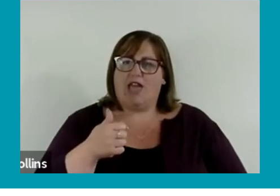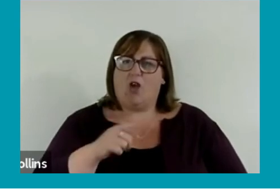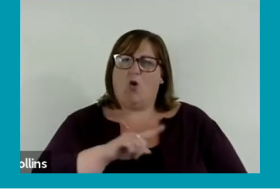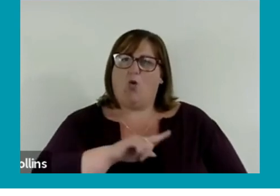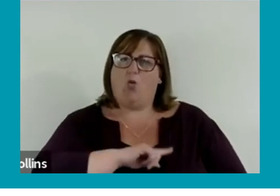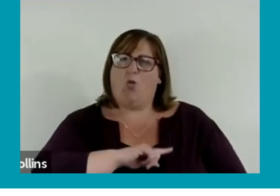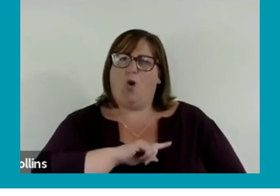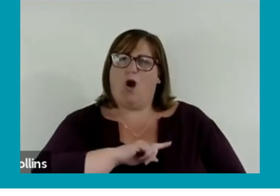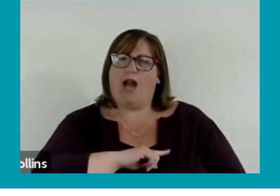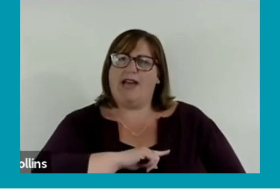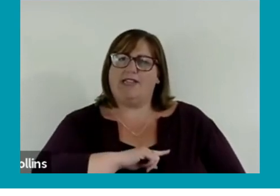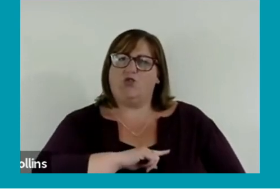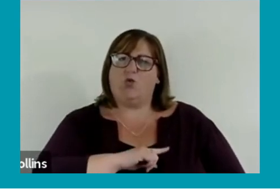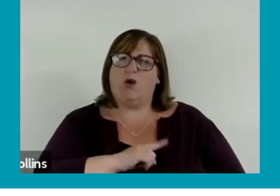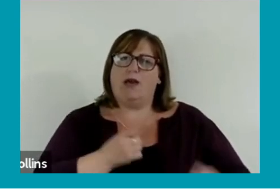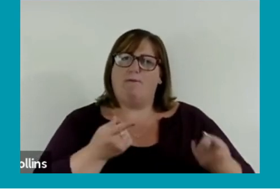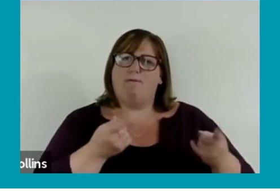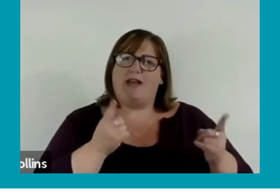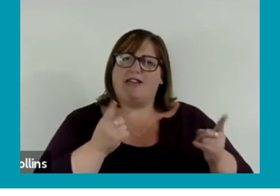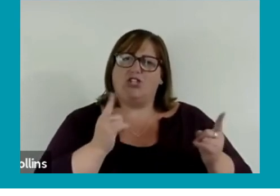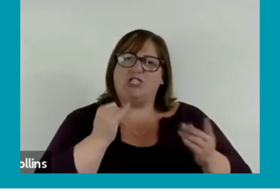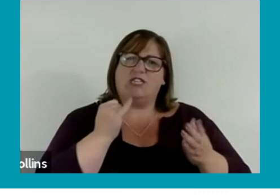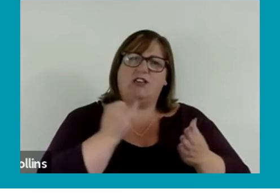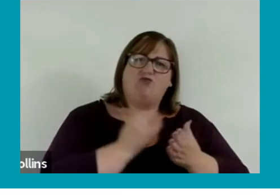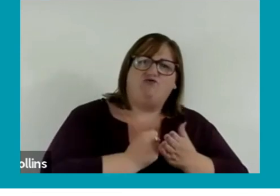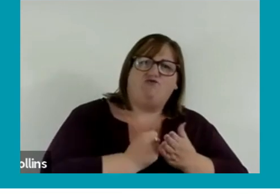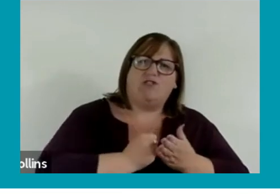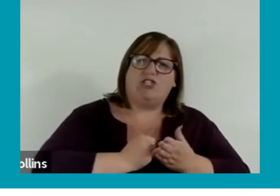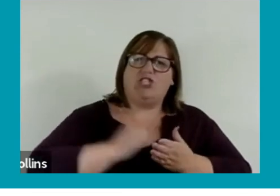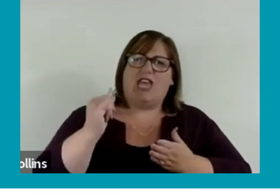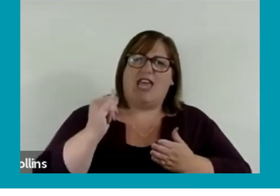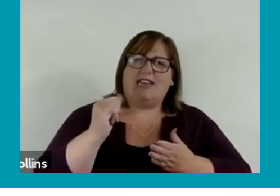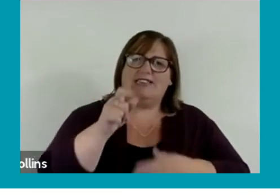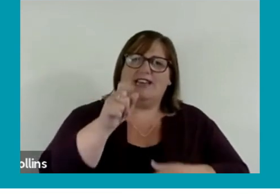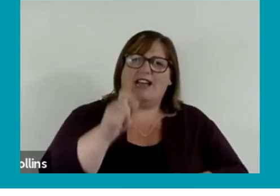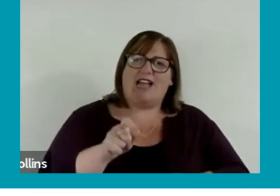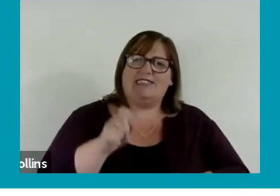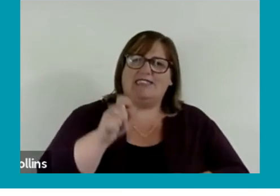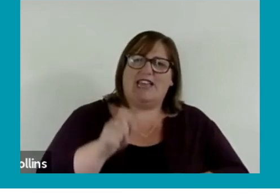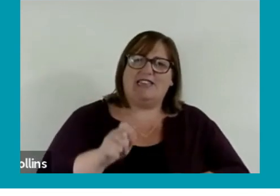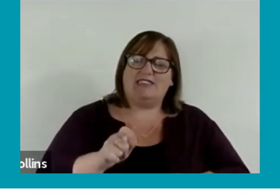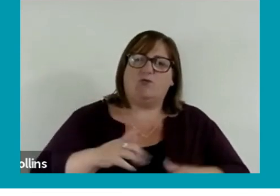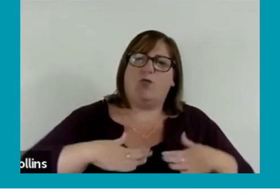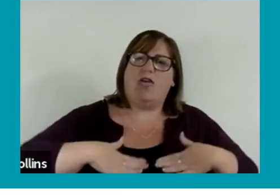with health conditions on the candidate application who wants to answer that laura